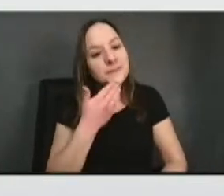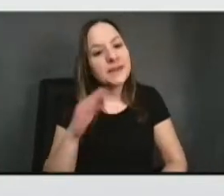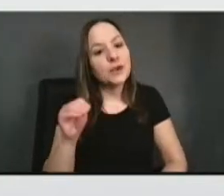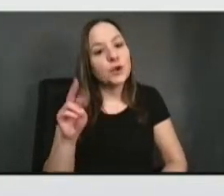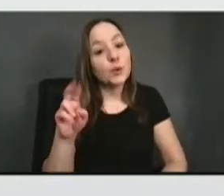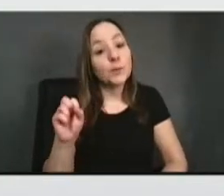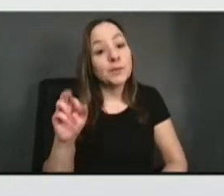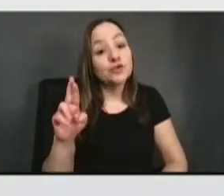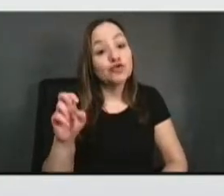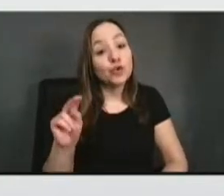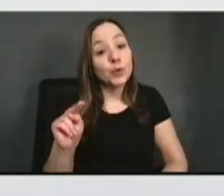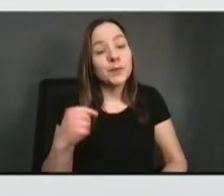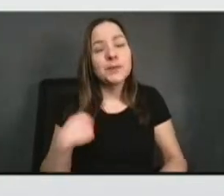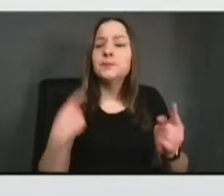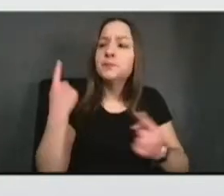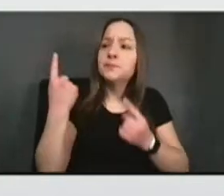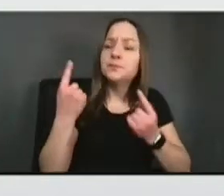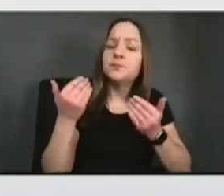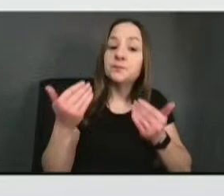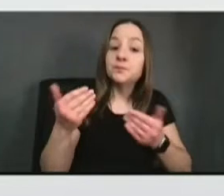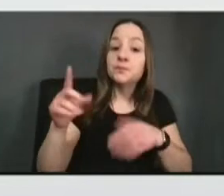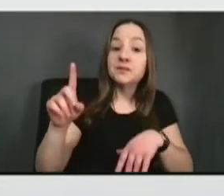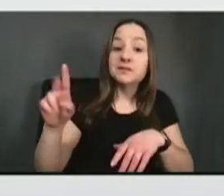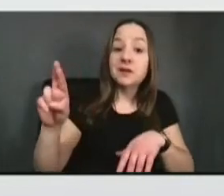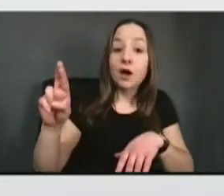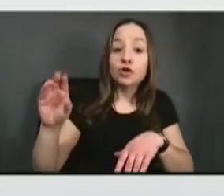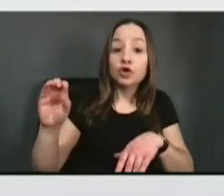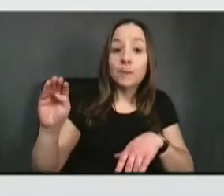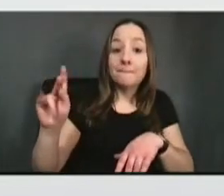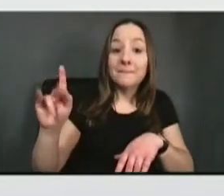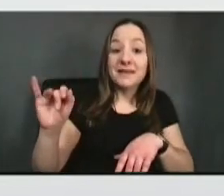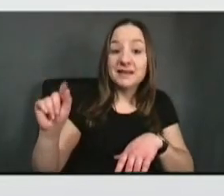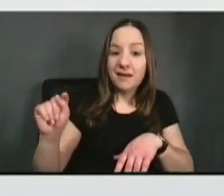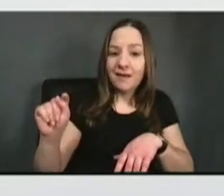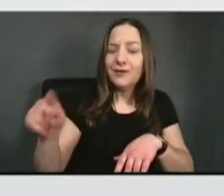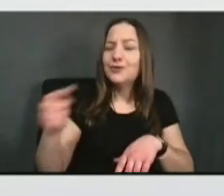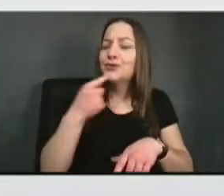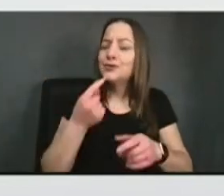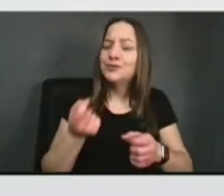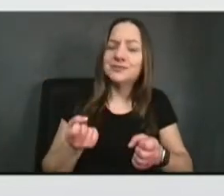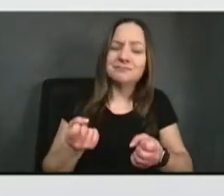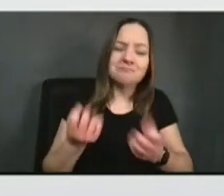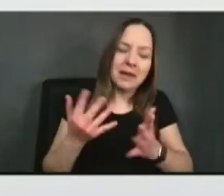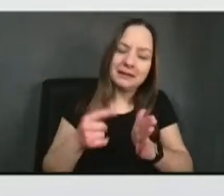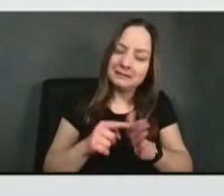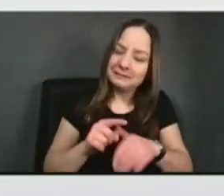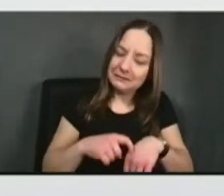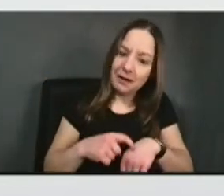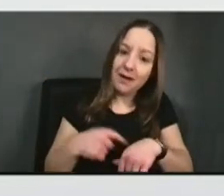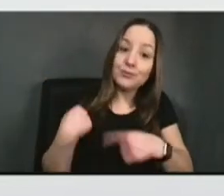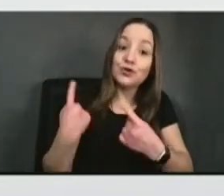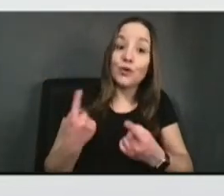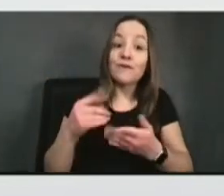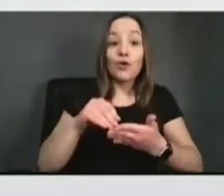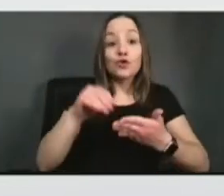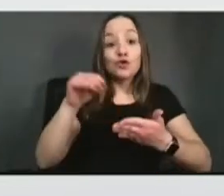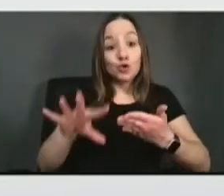Rubin. I wonder if I might go to you, Dr McKnight for a moment,